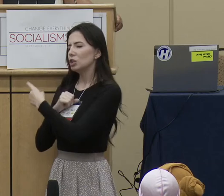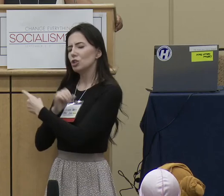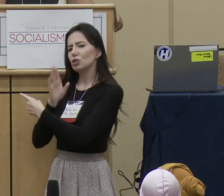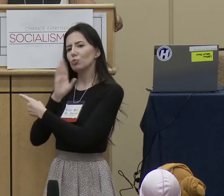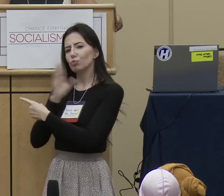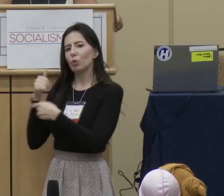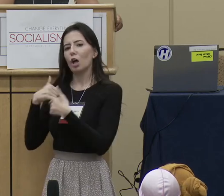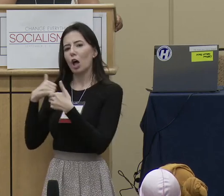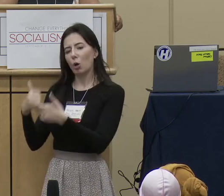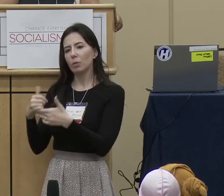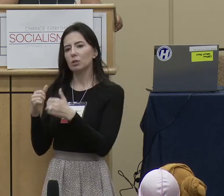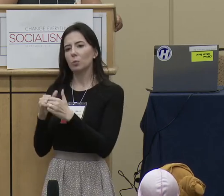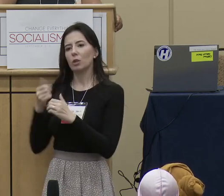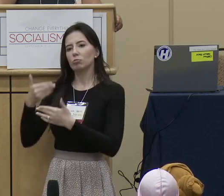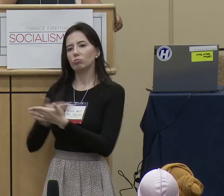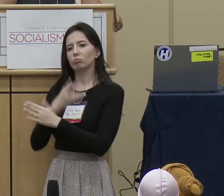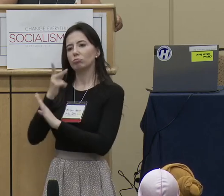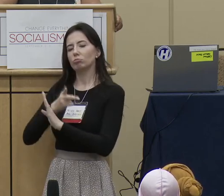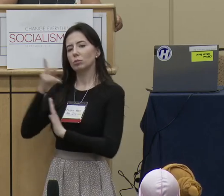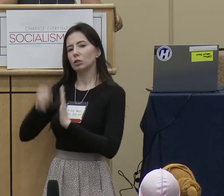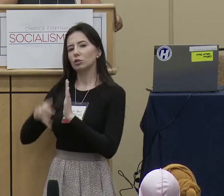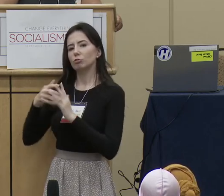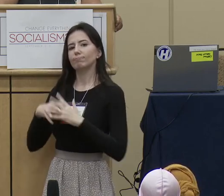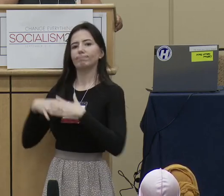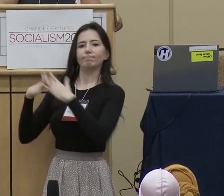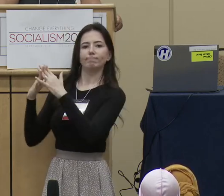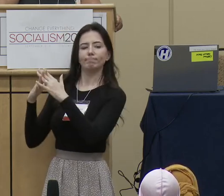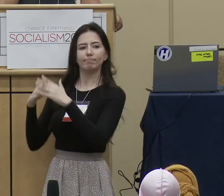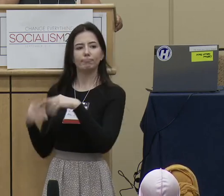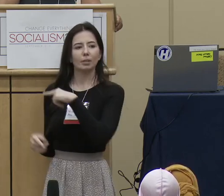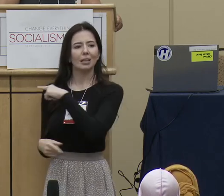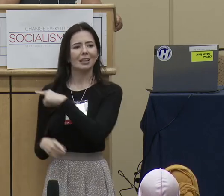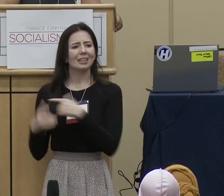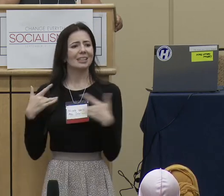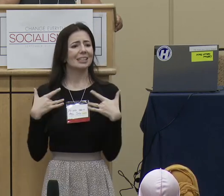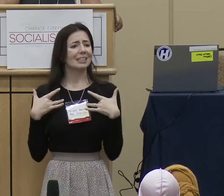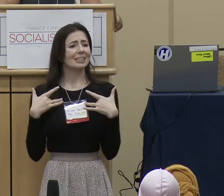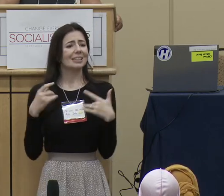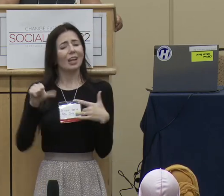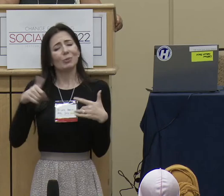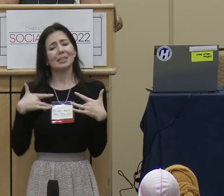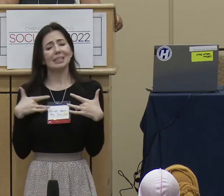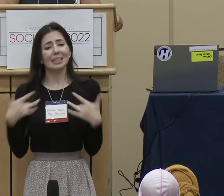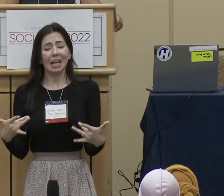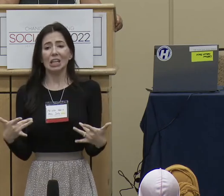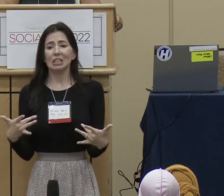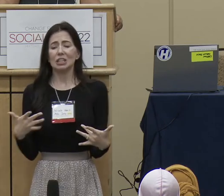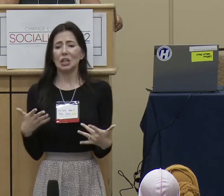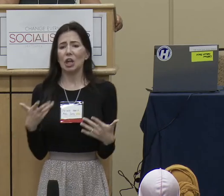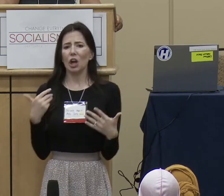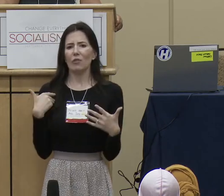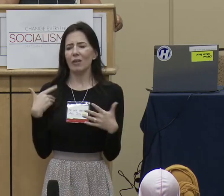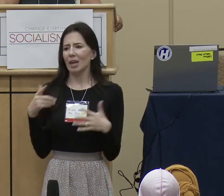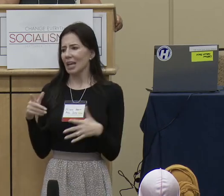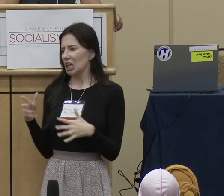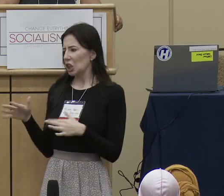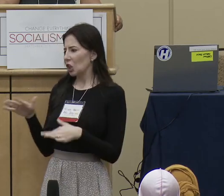us with this in a new project that she's launching .